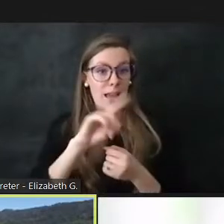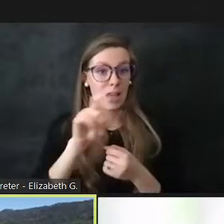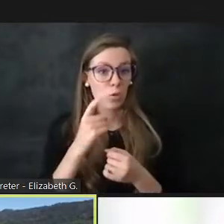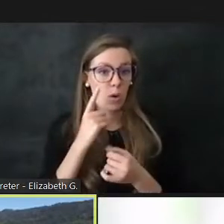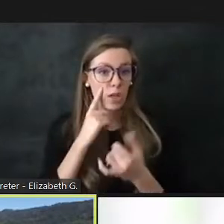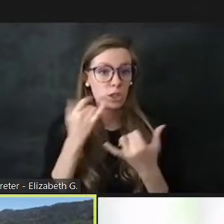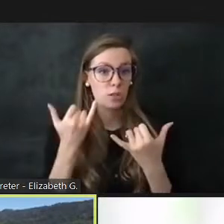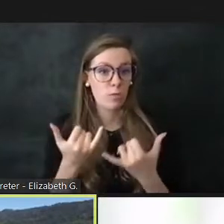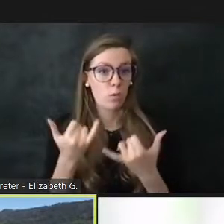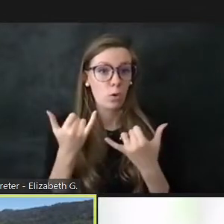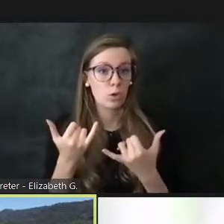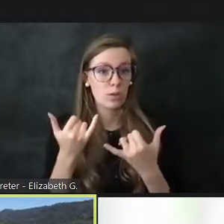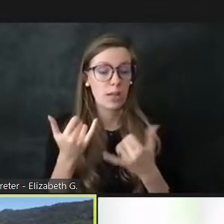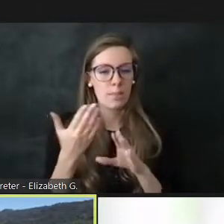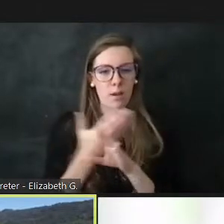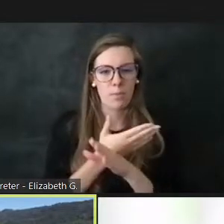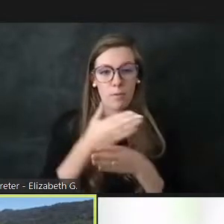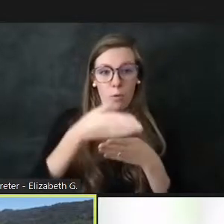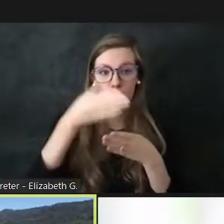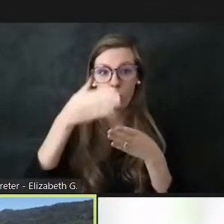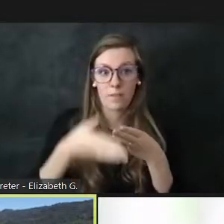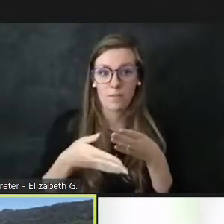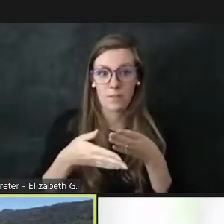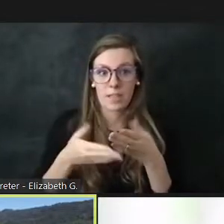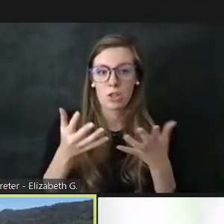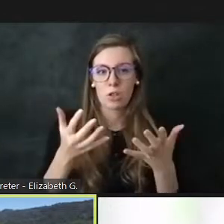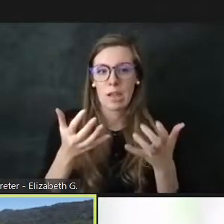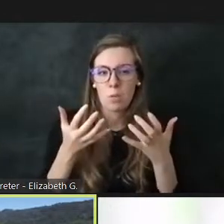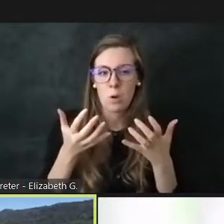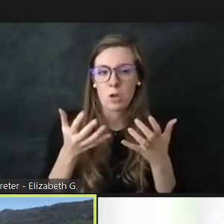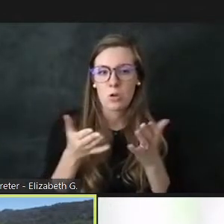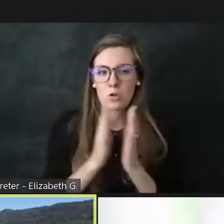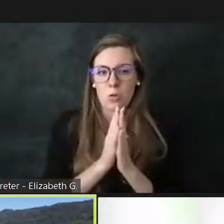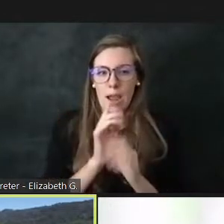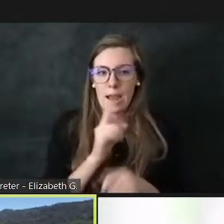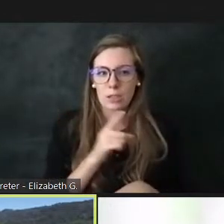But before we finish this presentation, I want to ask you what information is